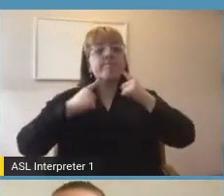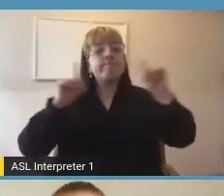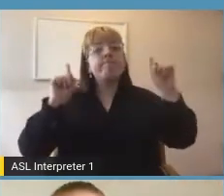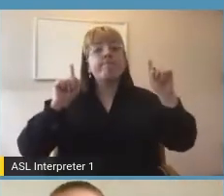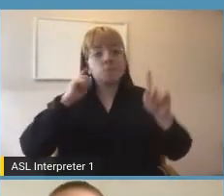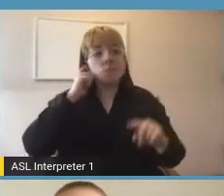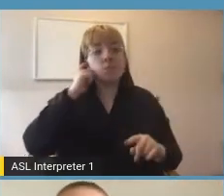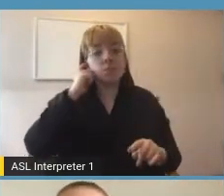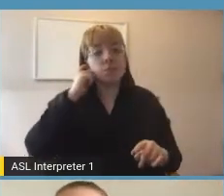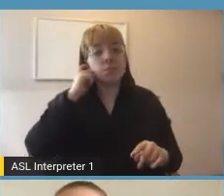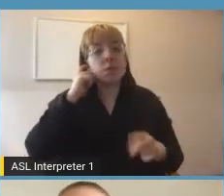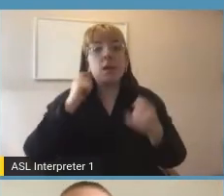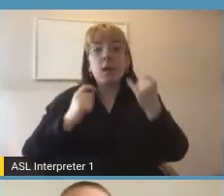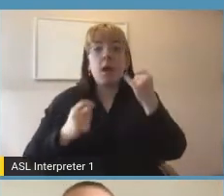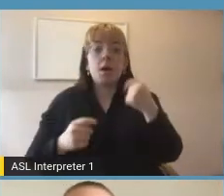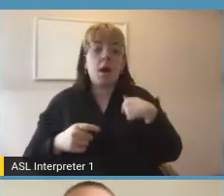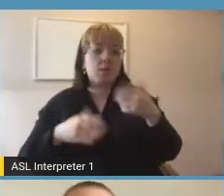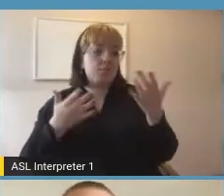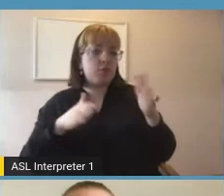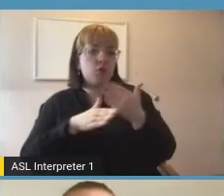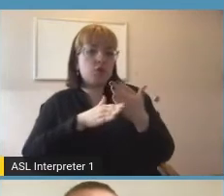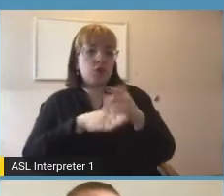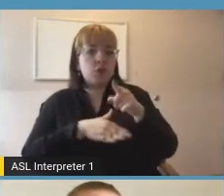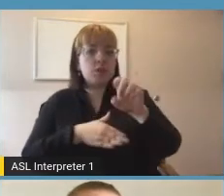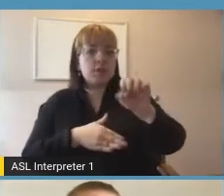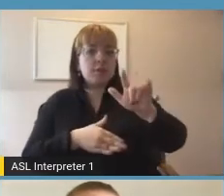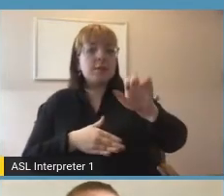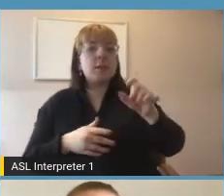later if you -- once you start doing your editing.